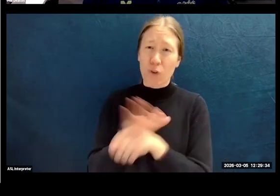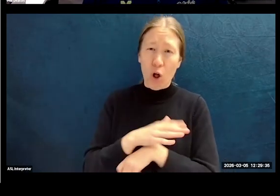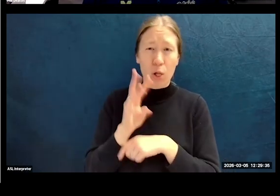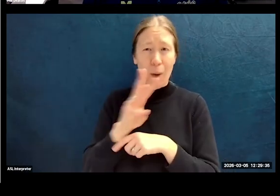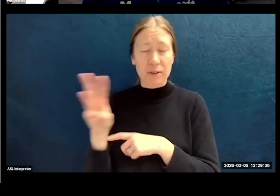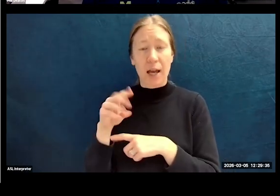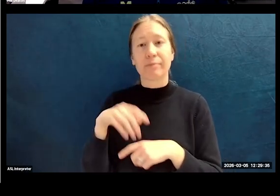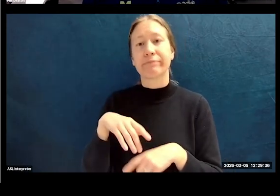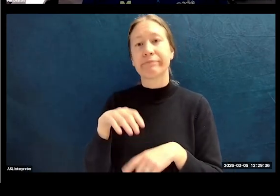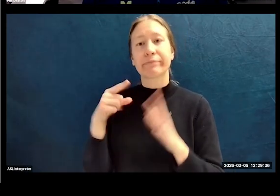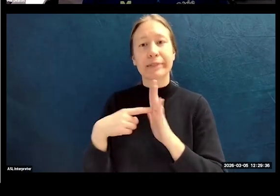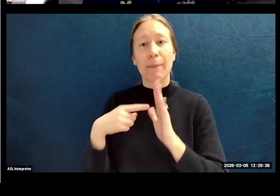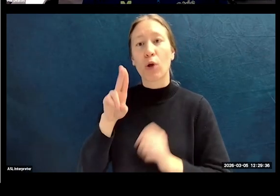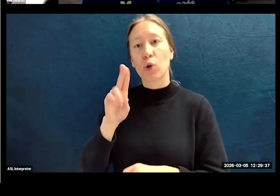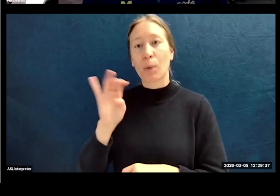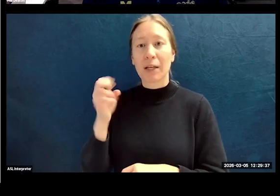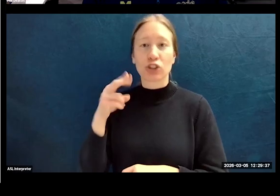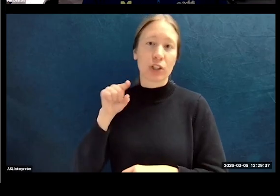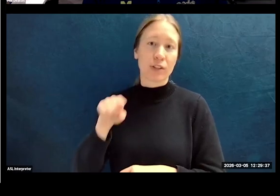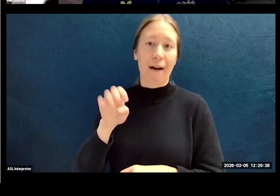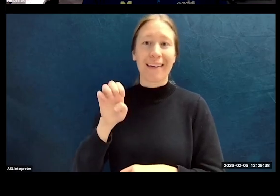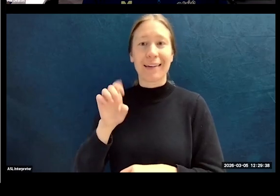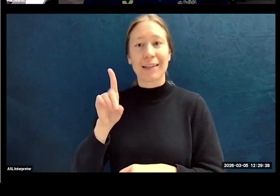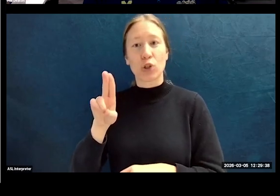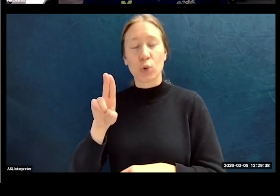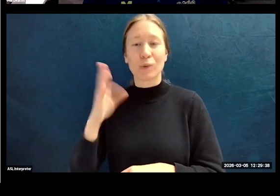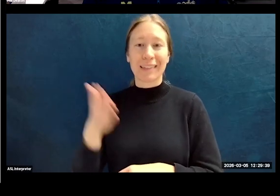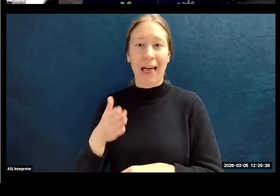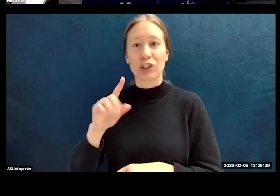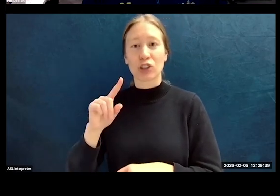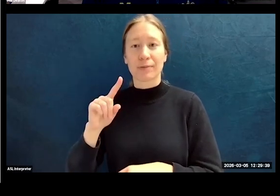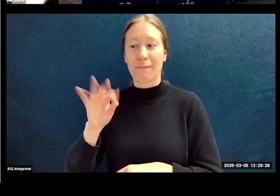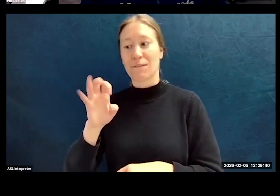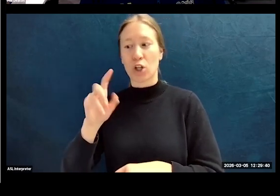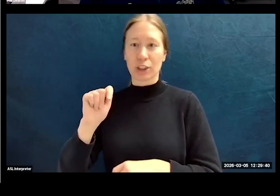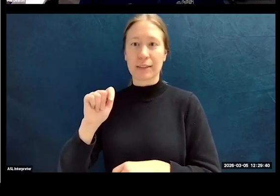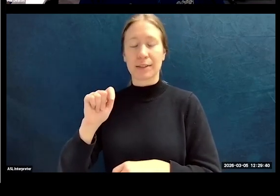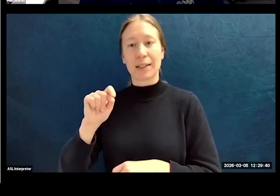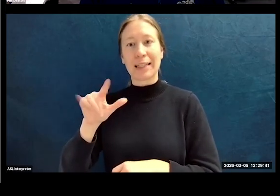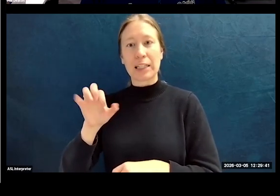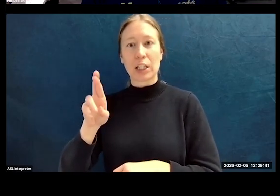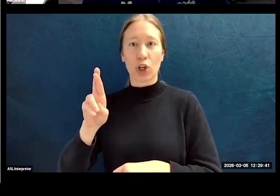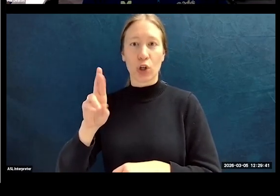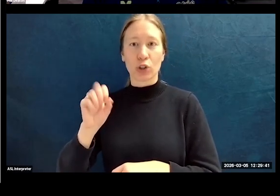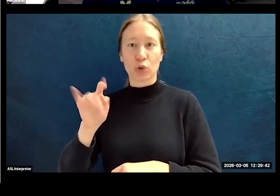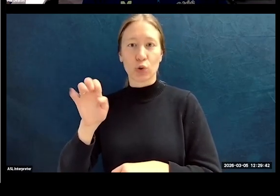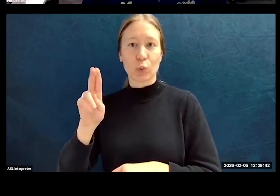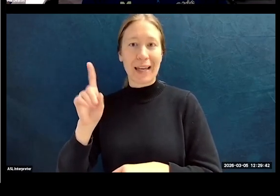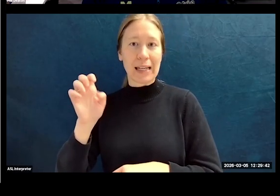umich.edu/firstyearstudents/ et cetera. You can see how that might be challenging to navigate,